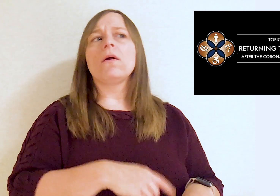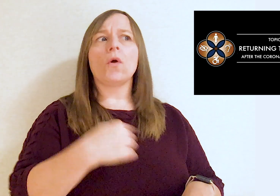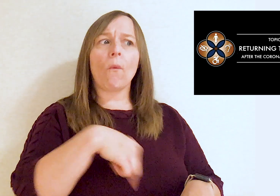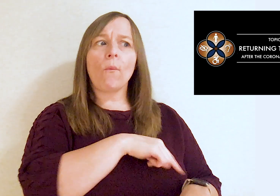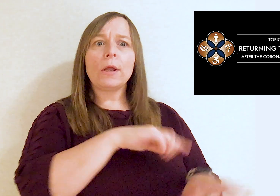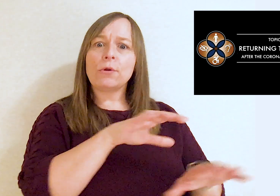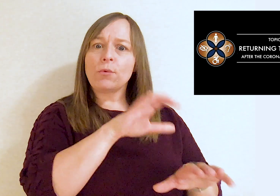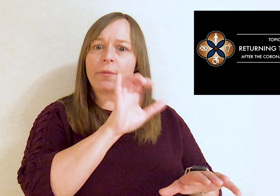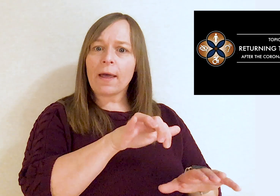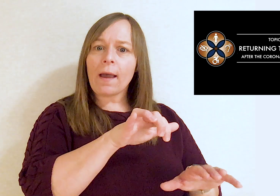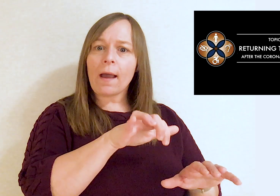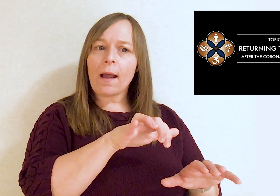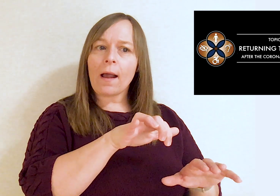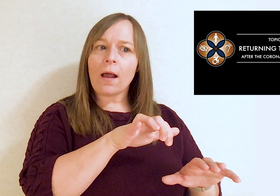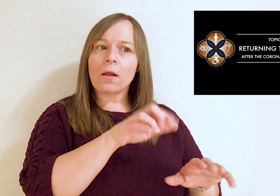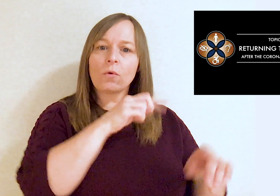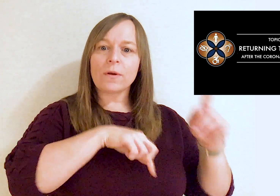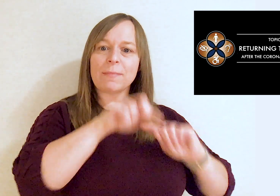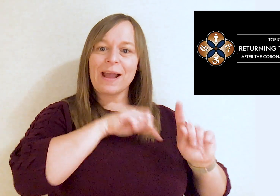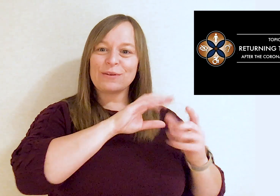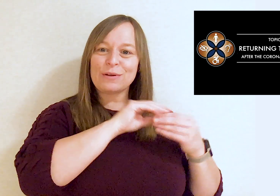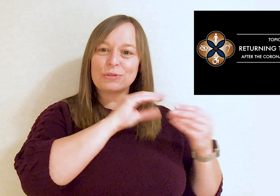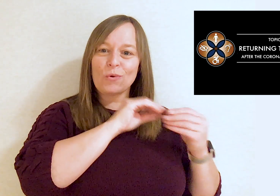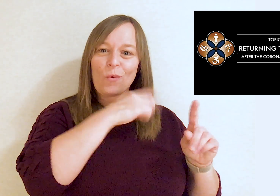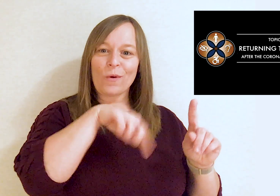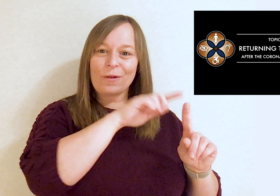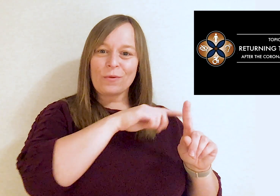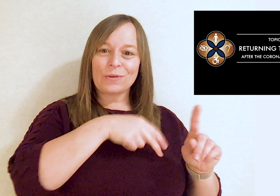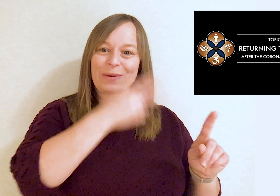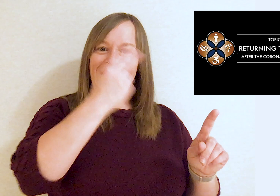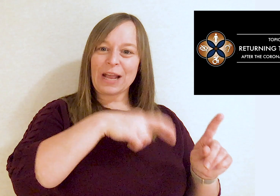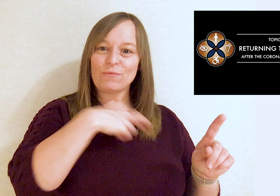we do that-- and it goes back to our story about those who reside with people are